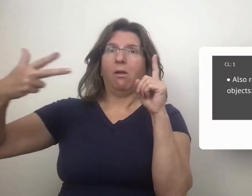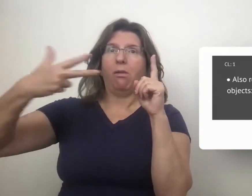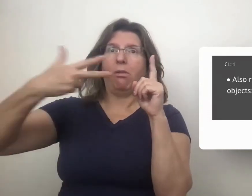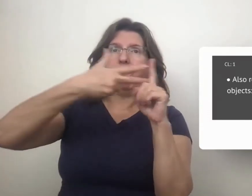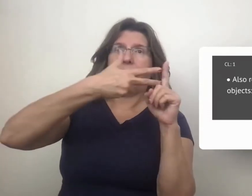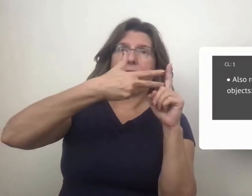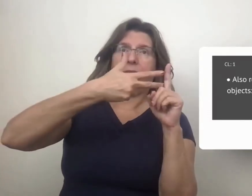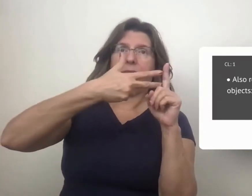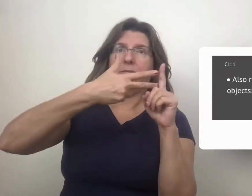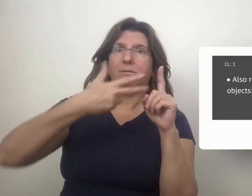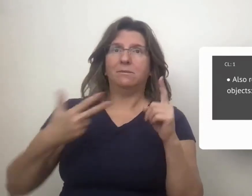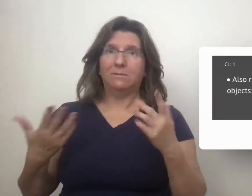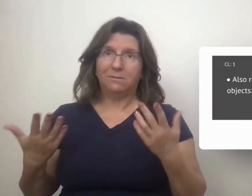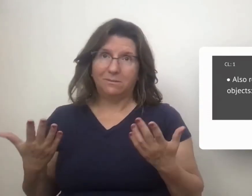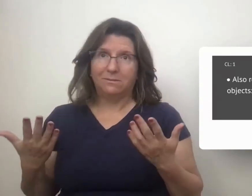Which unfortunately is hit by a car!